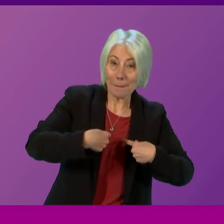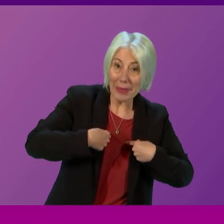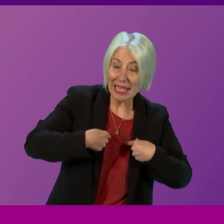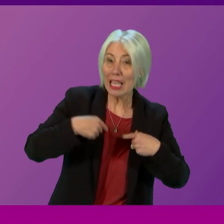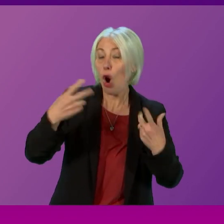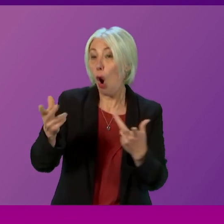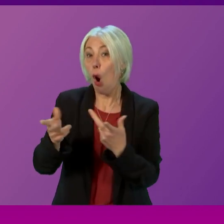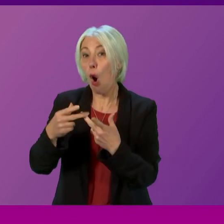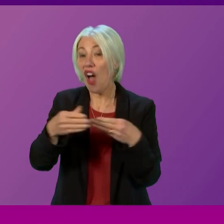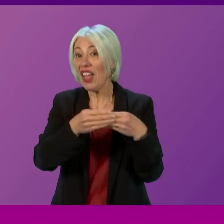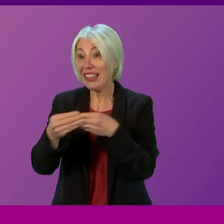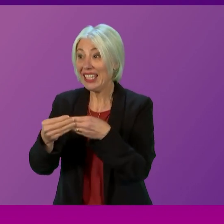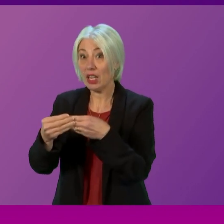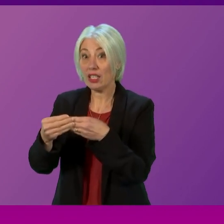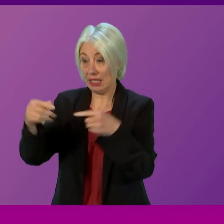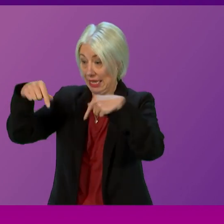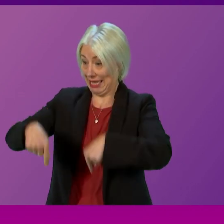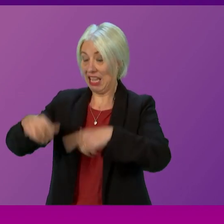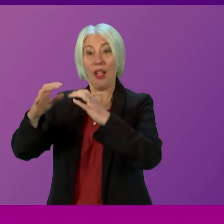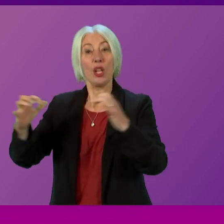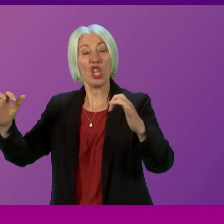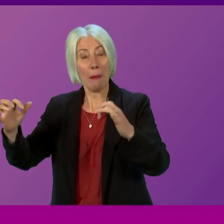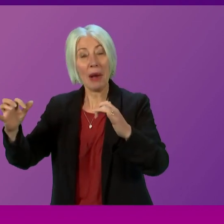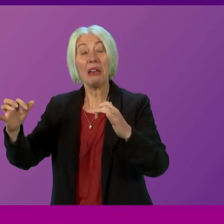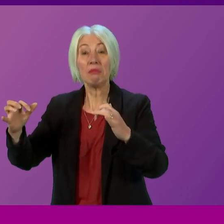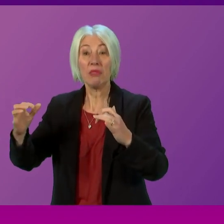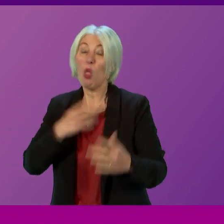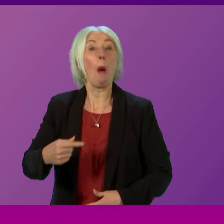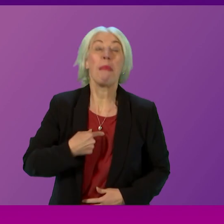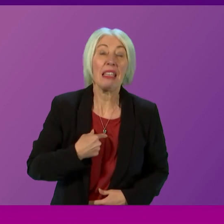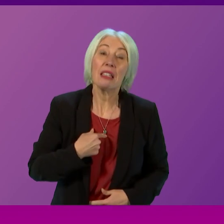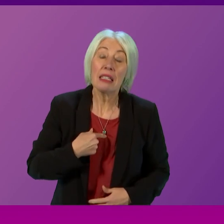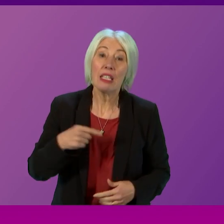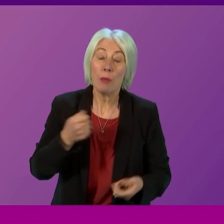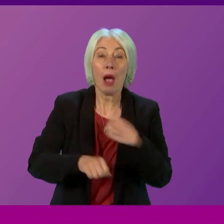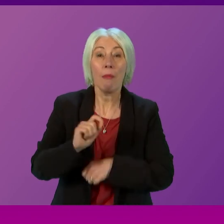of the other party leaders in this chamber, that they want me to be First Minister. I take that